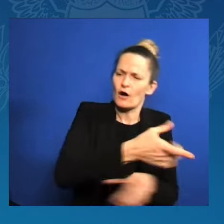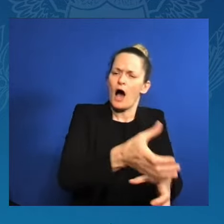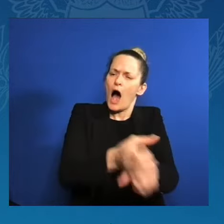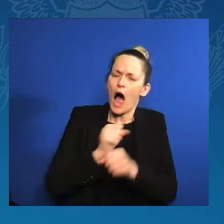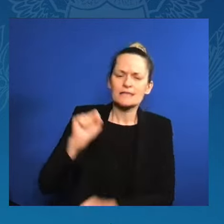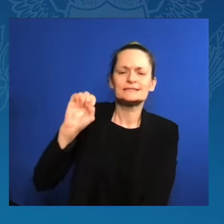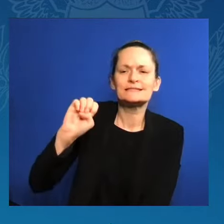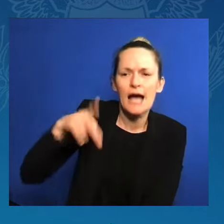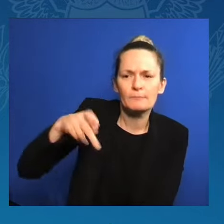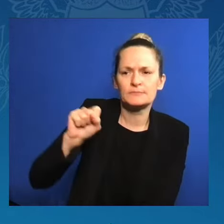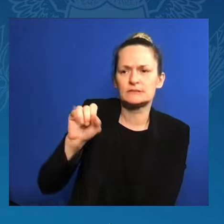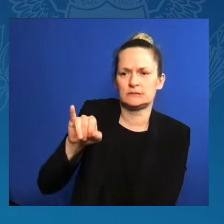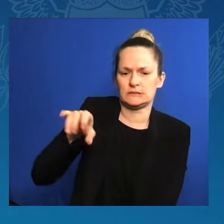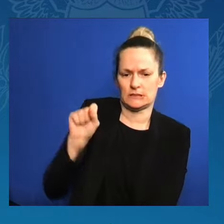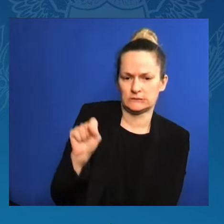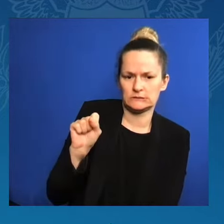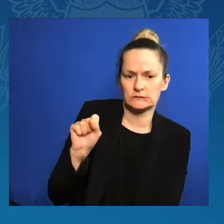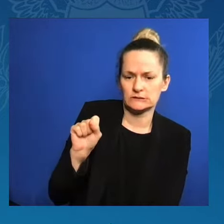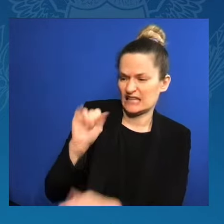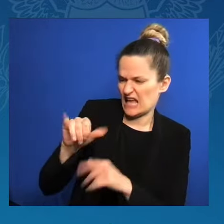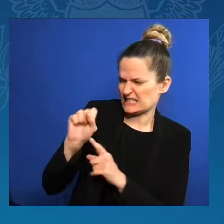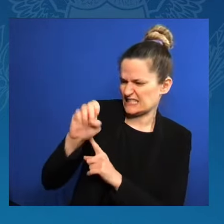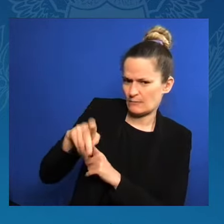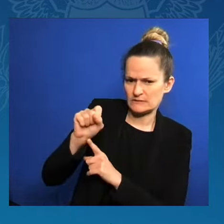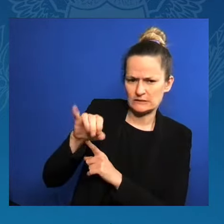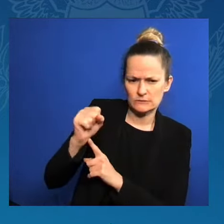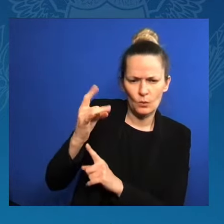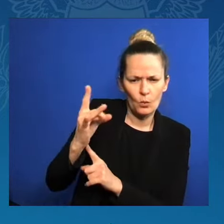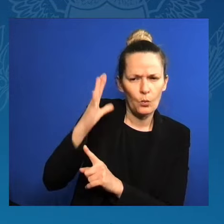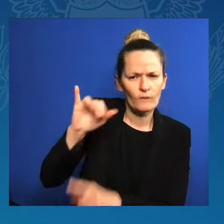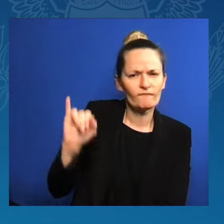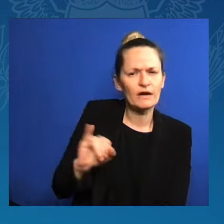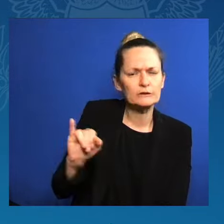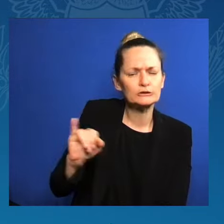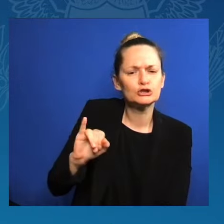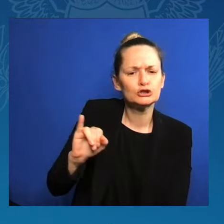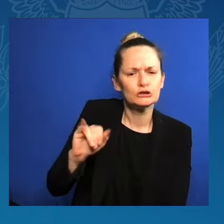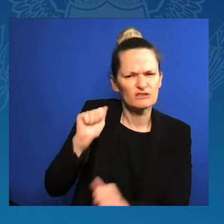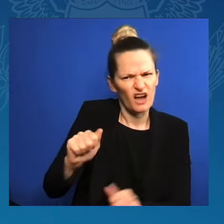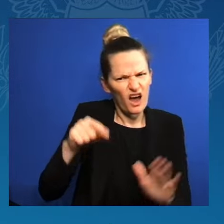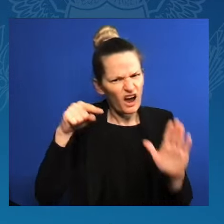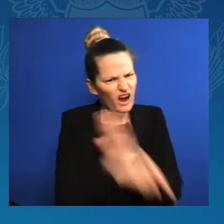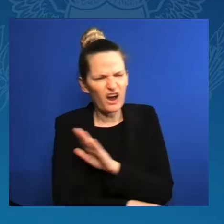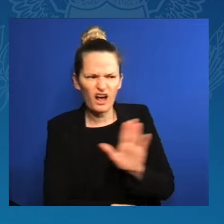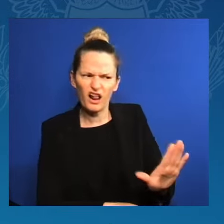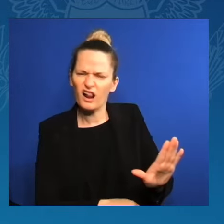Women like Anya from Florida, who, after her water broke prematurely,